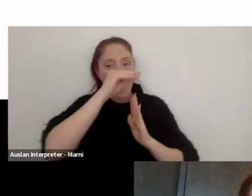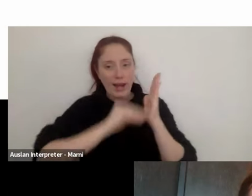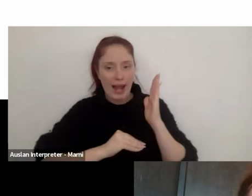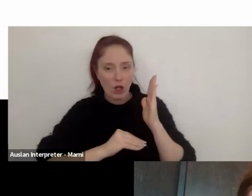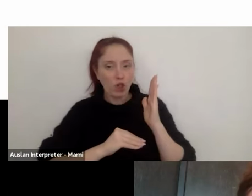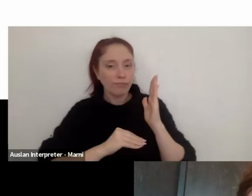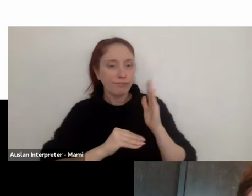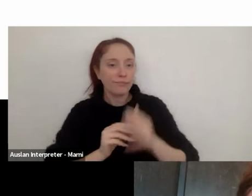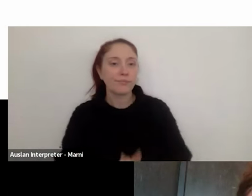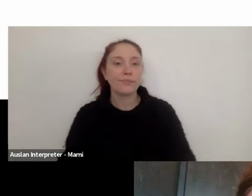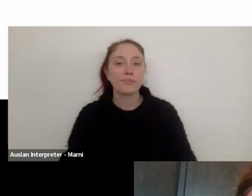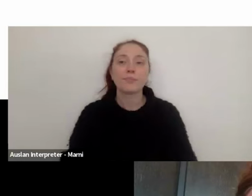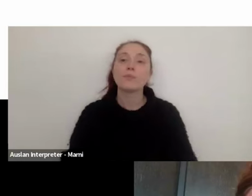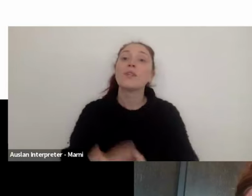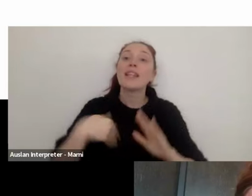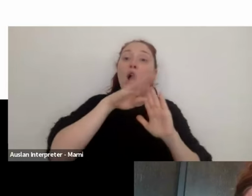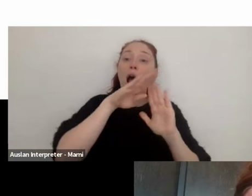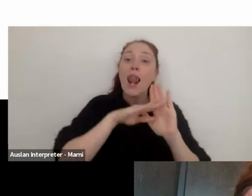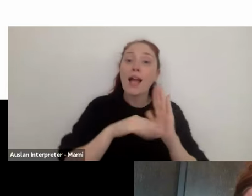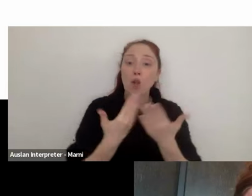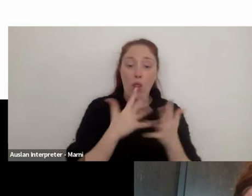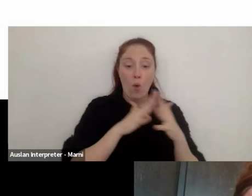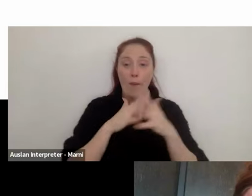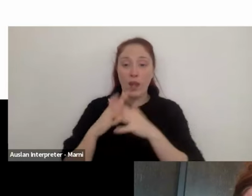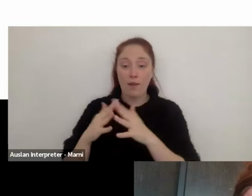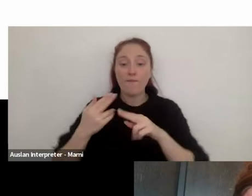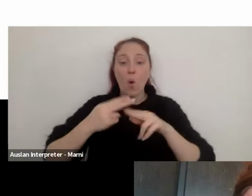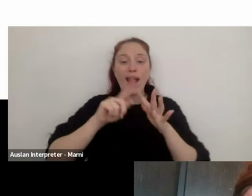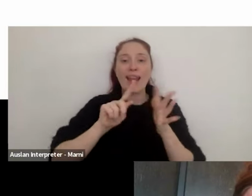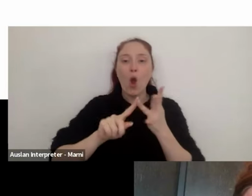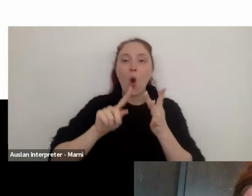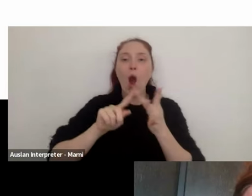The guidelines on the website for the expression of interest stage a very detailed. The guidelines